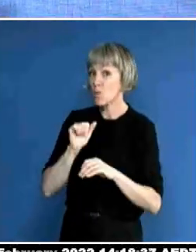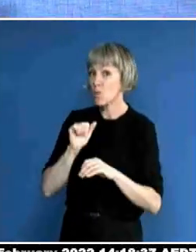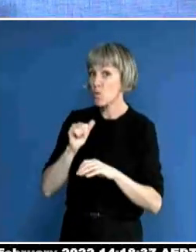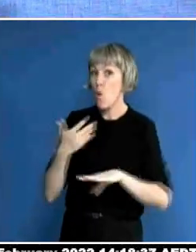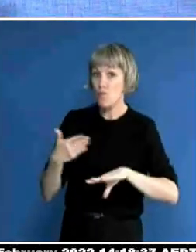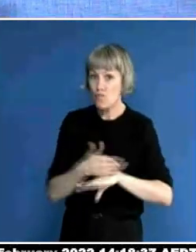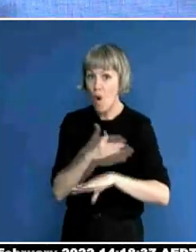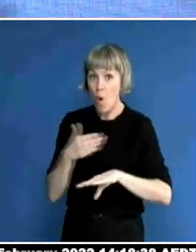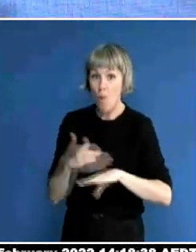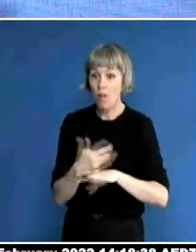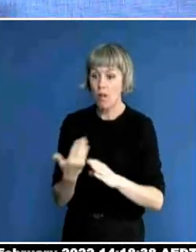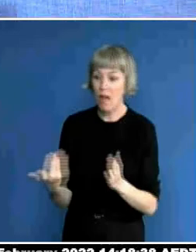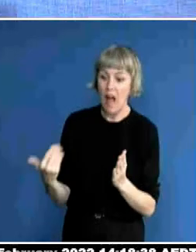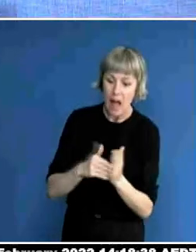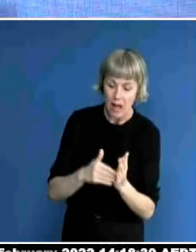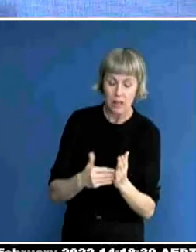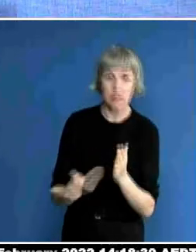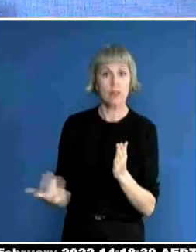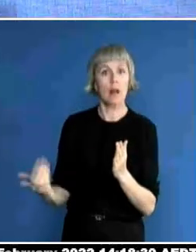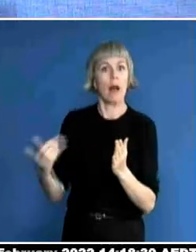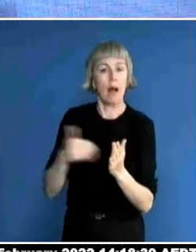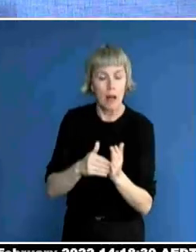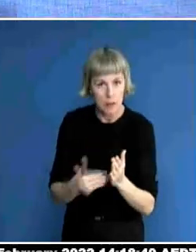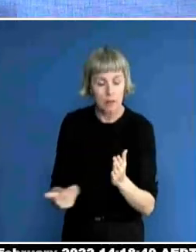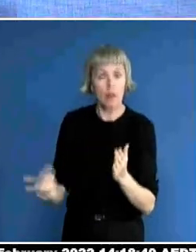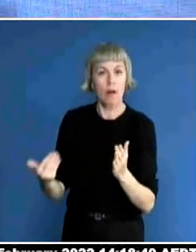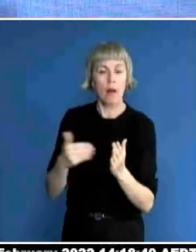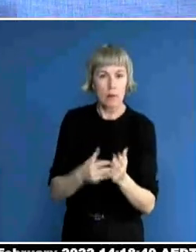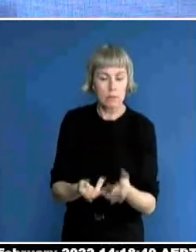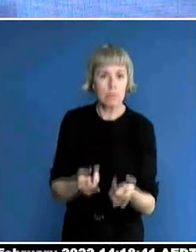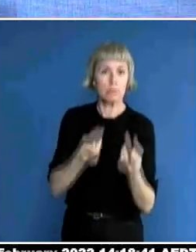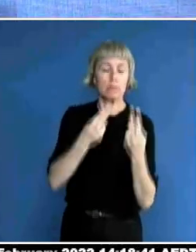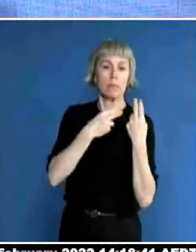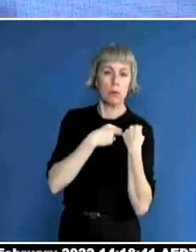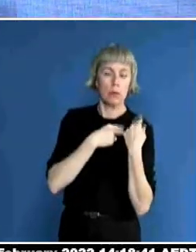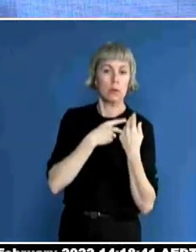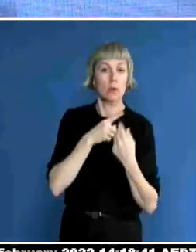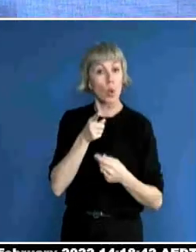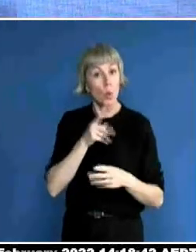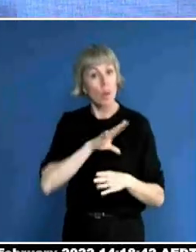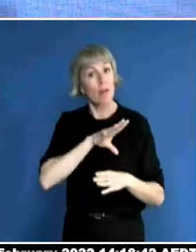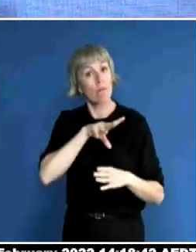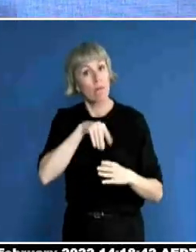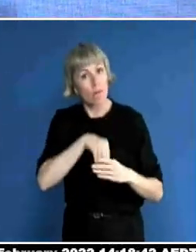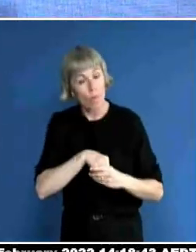responsibilities, you got involved in AimBig opening up a café.